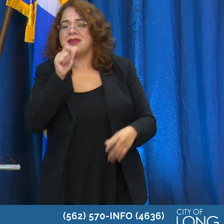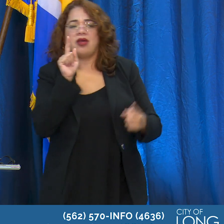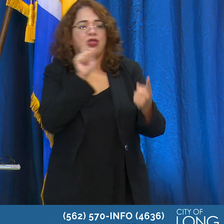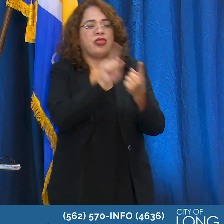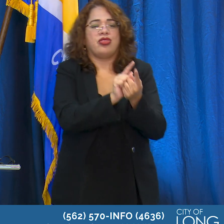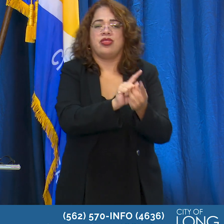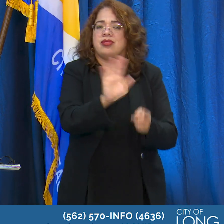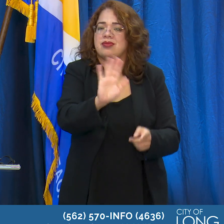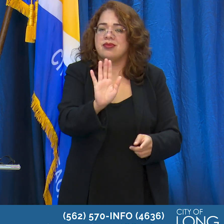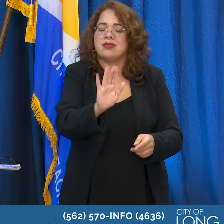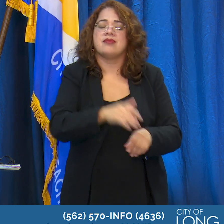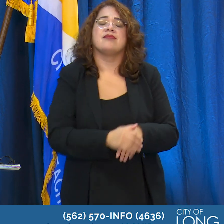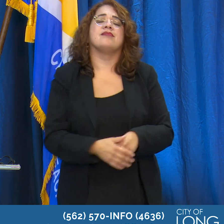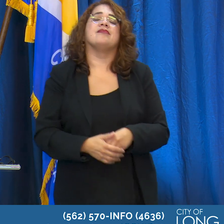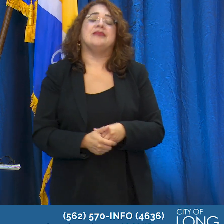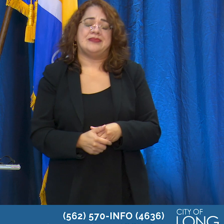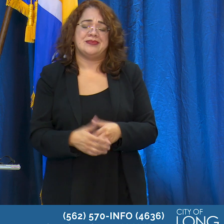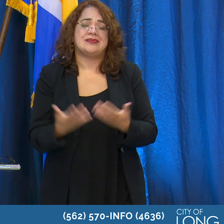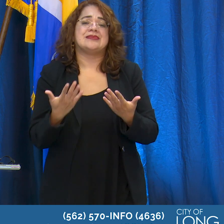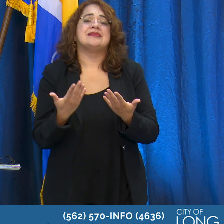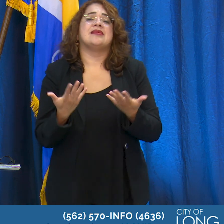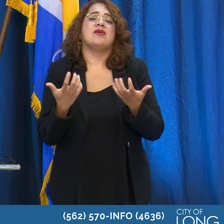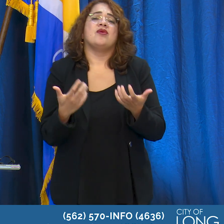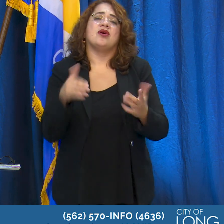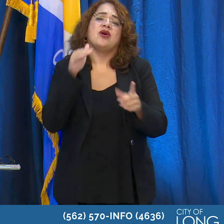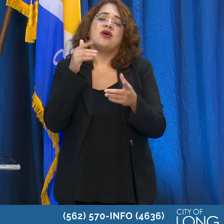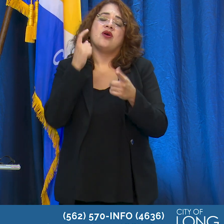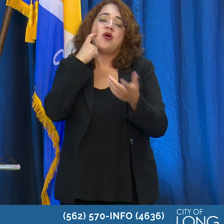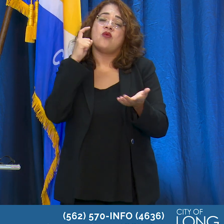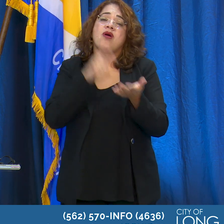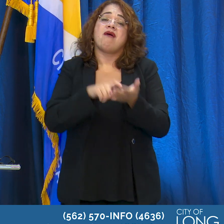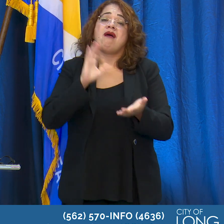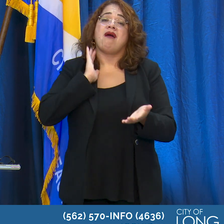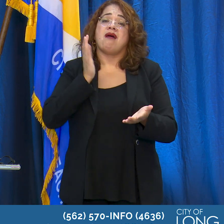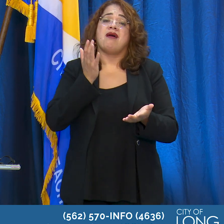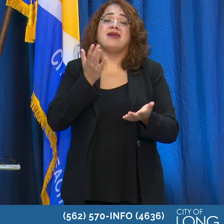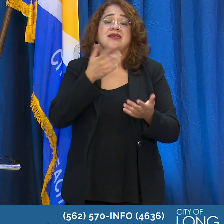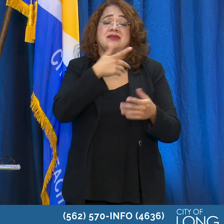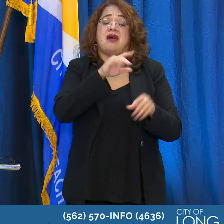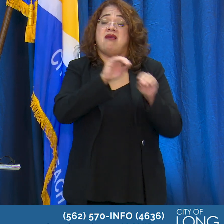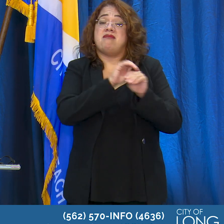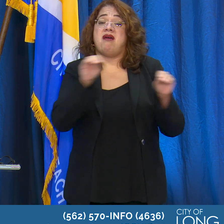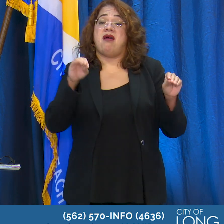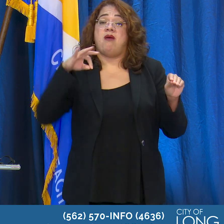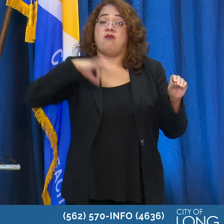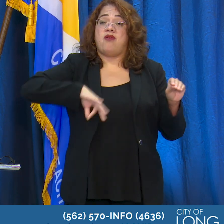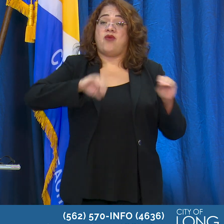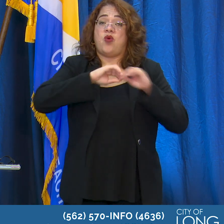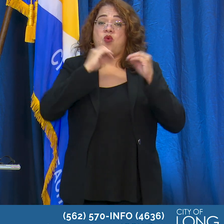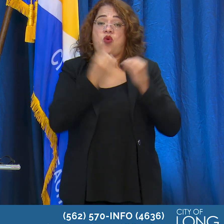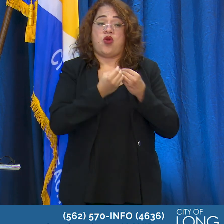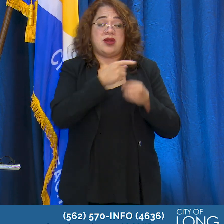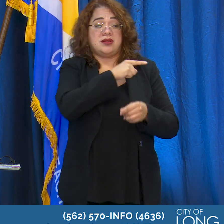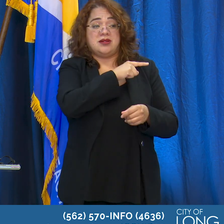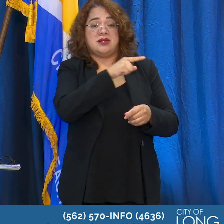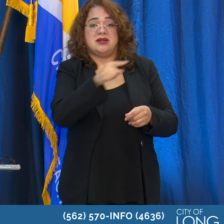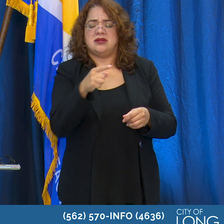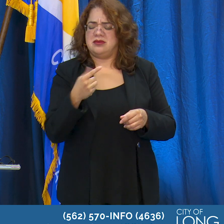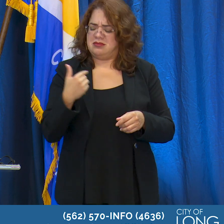So as I close I want to really recognize the role of our non-profit organizations in the city. I've had an opportunity over the last,